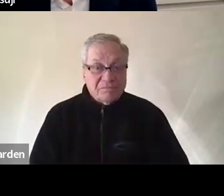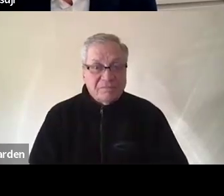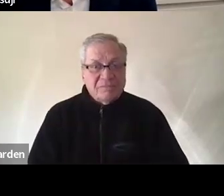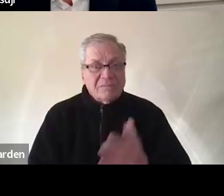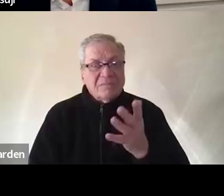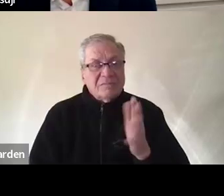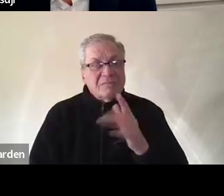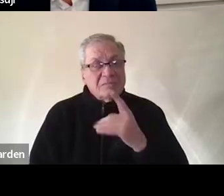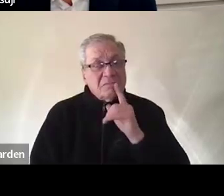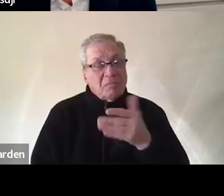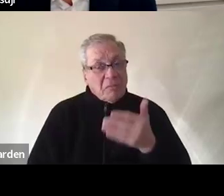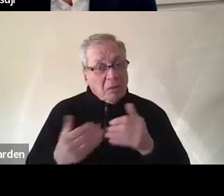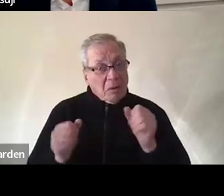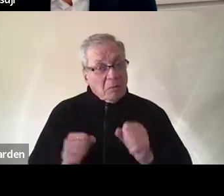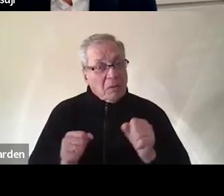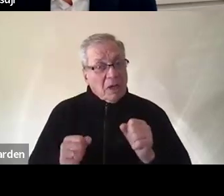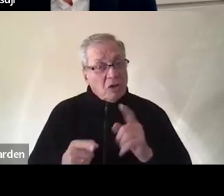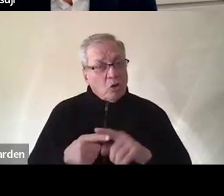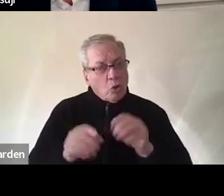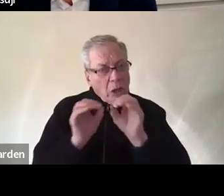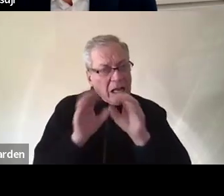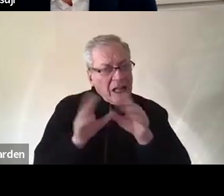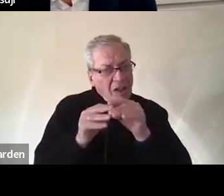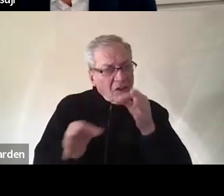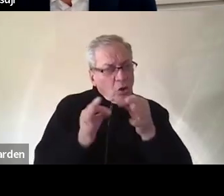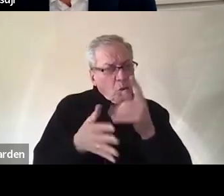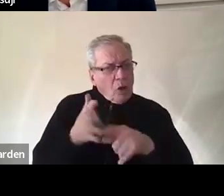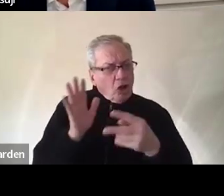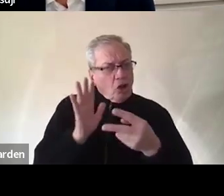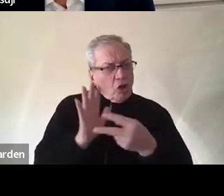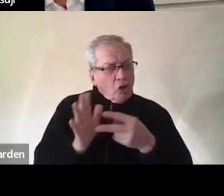Is it possible to maybe clarify reading comprehension?